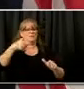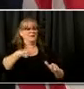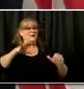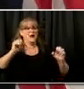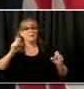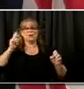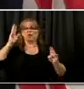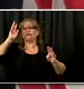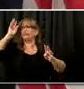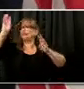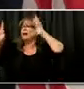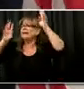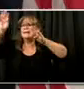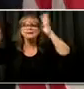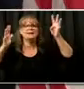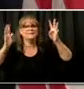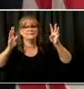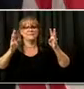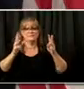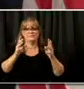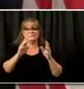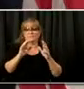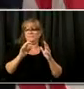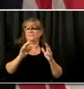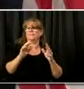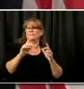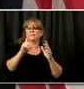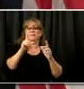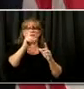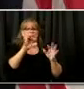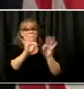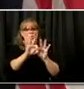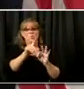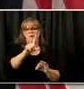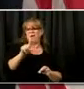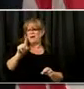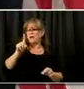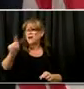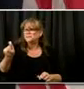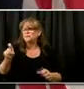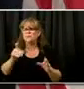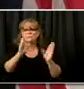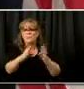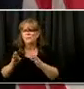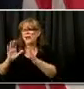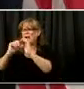ask one another what is your plan to help your child get back to school i know so many community